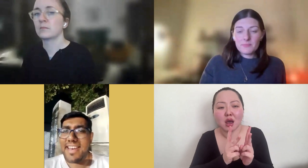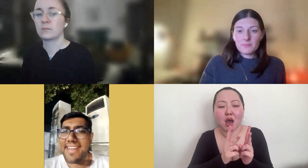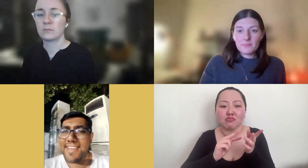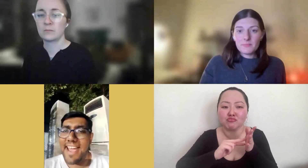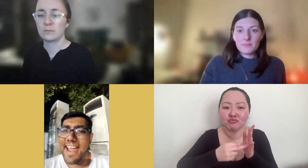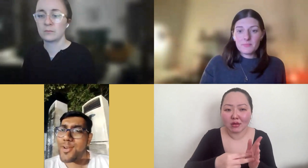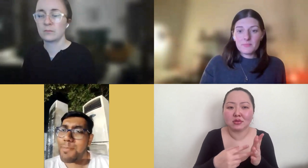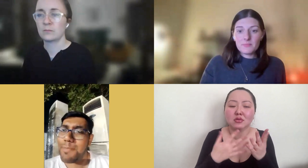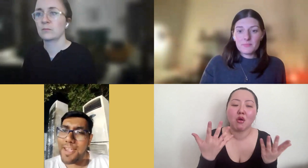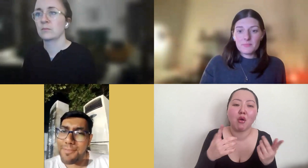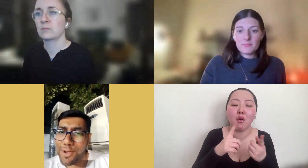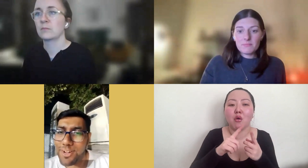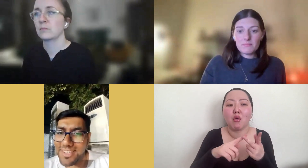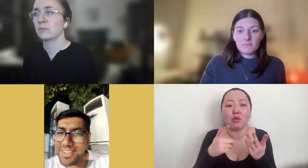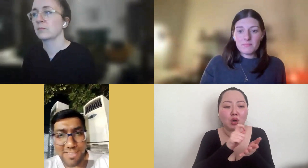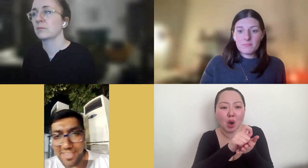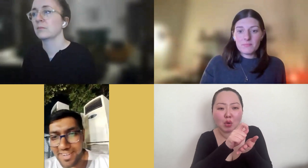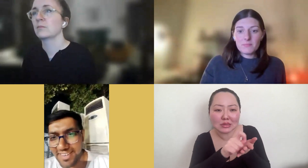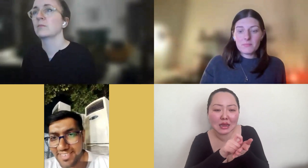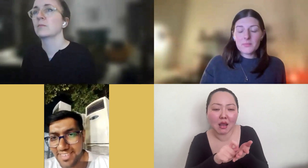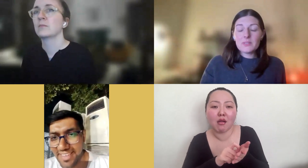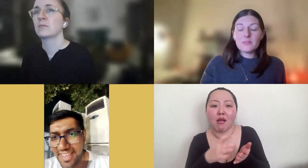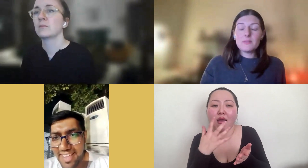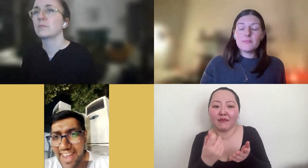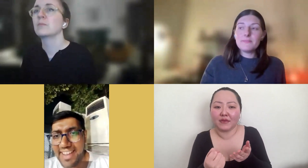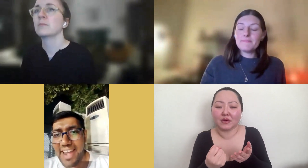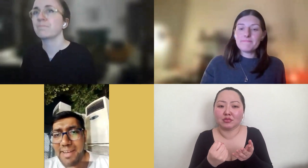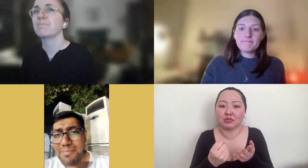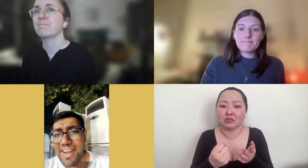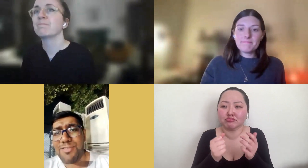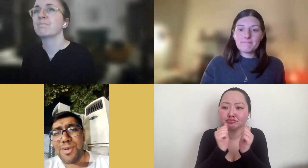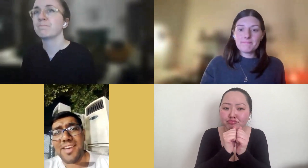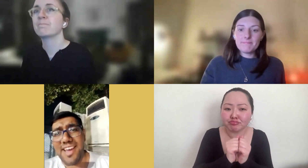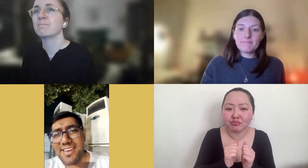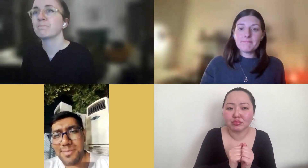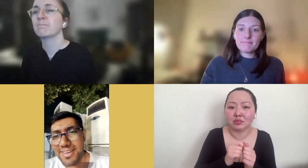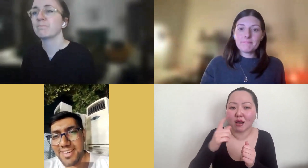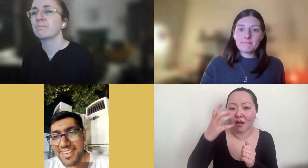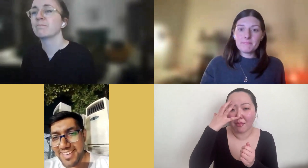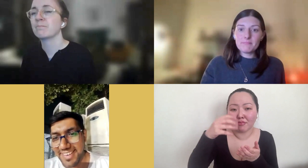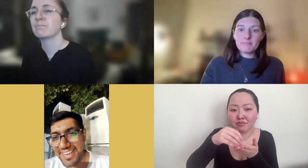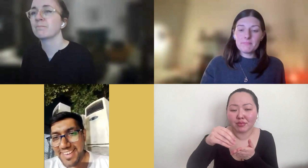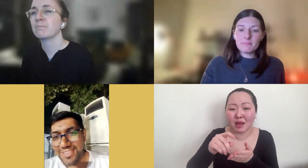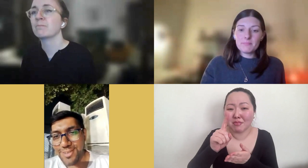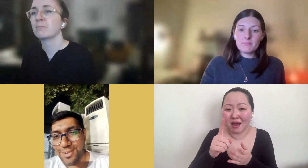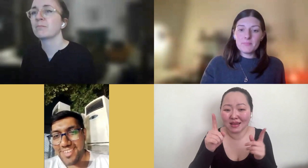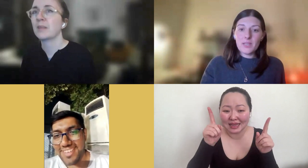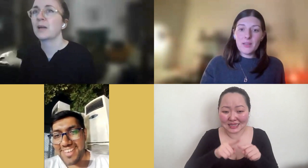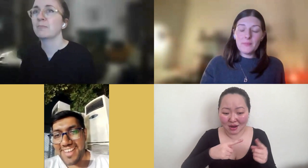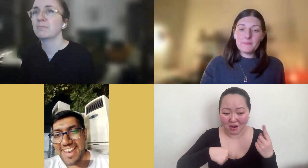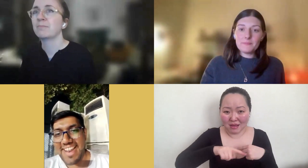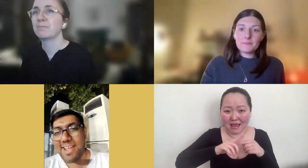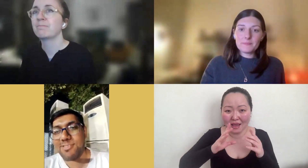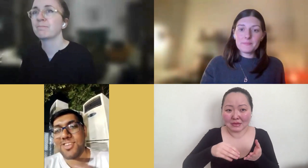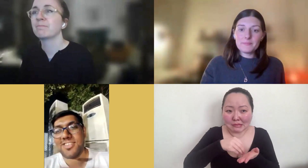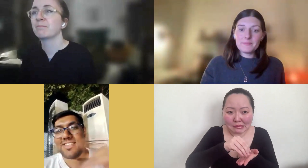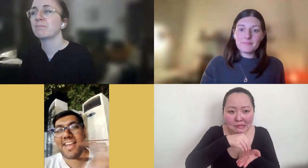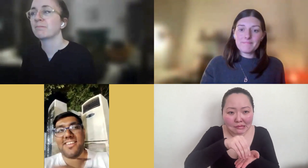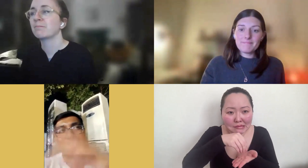in India we had to pay for all these facilities and that went out from the grant money. So that